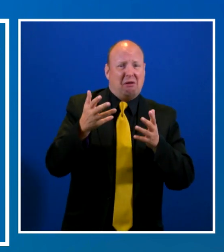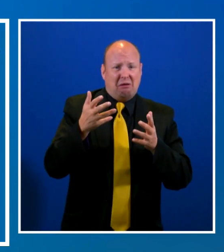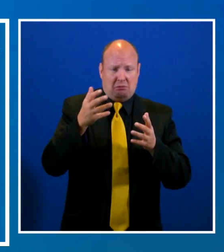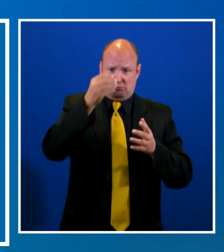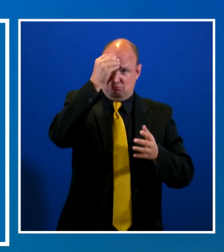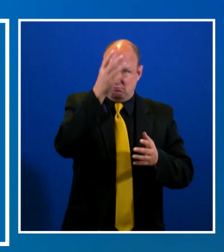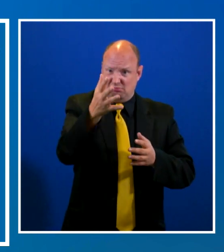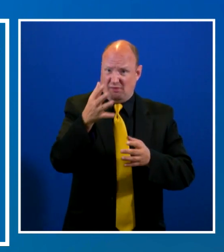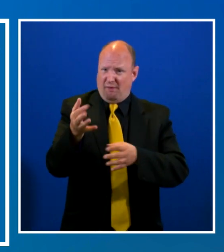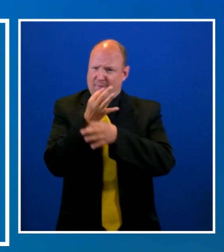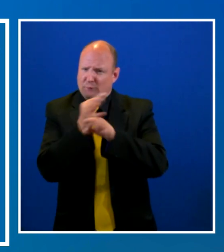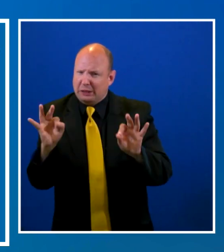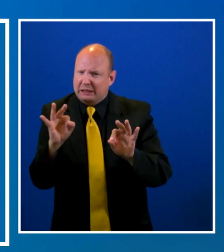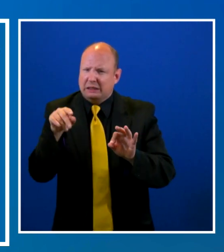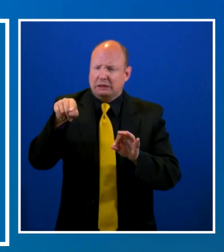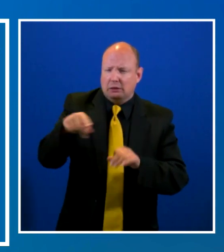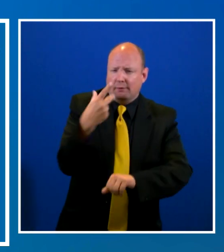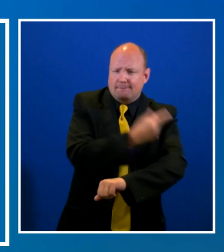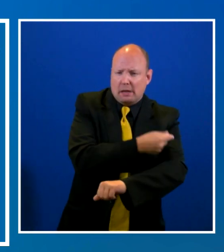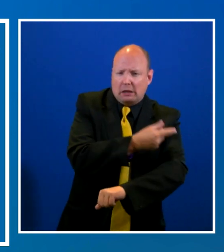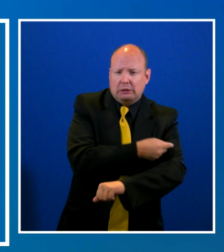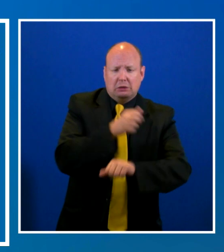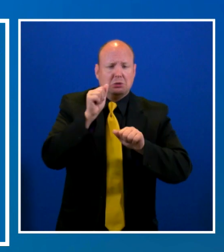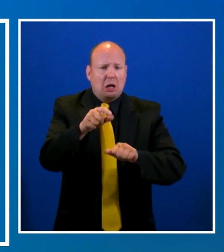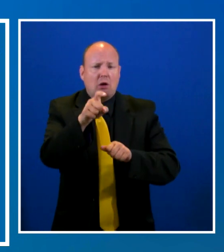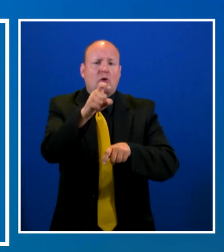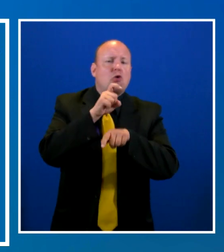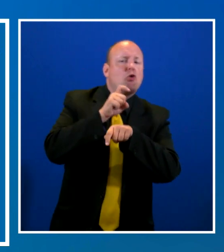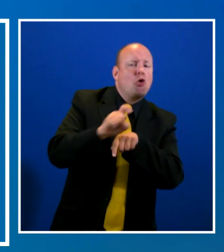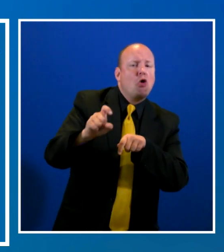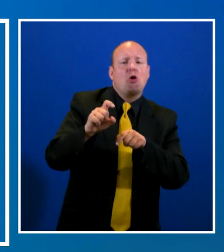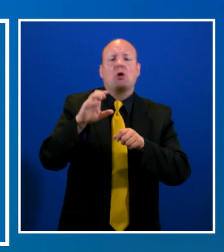So call the state COVID-19 information hotline Our